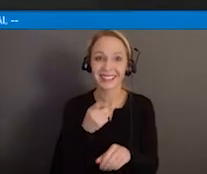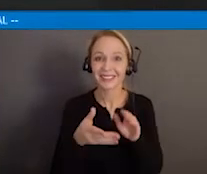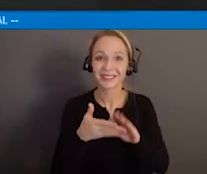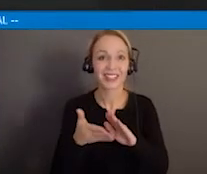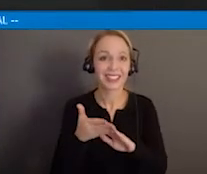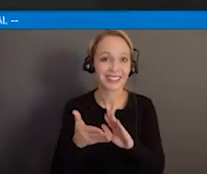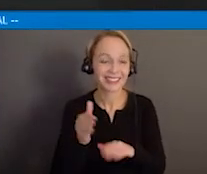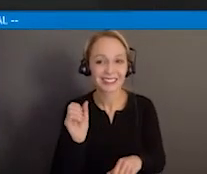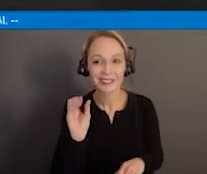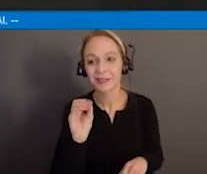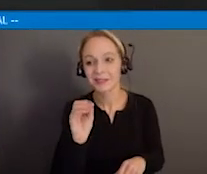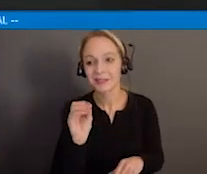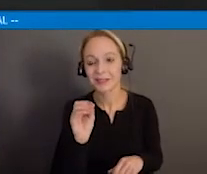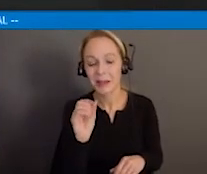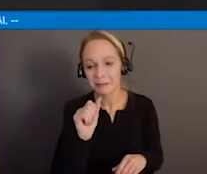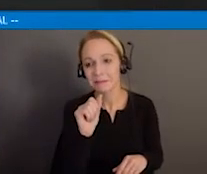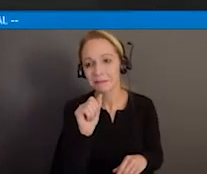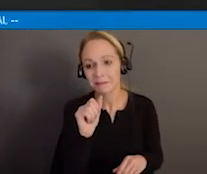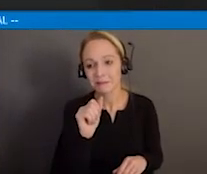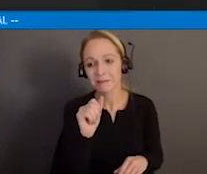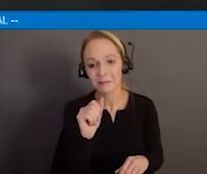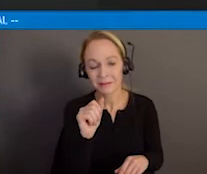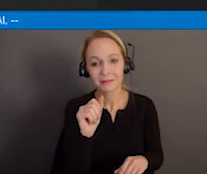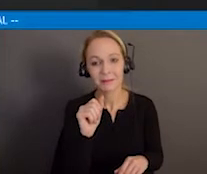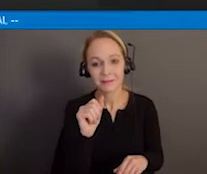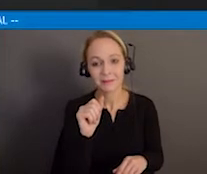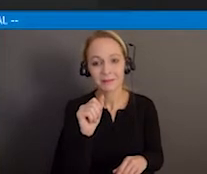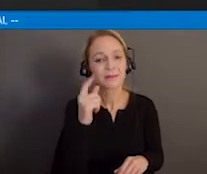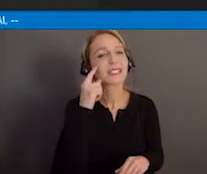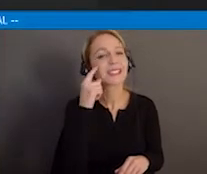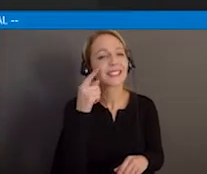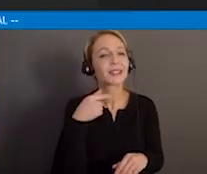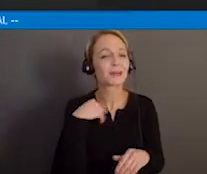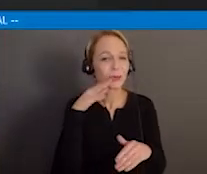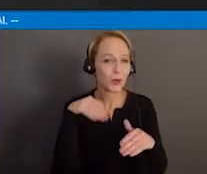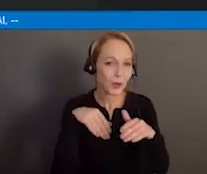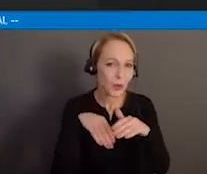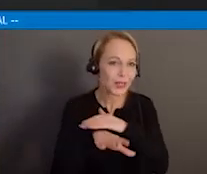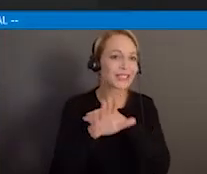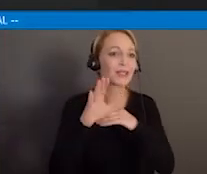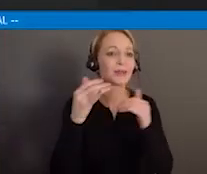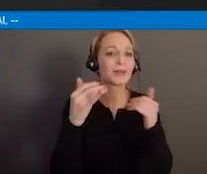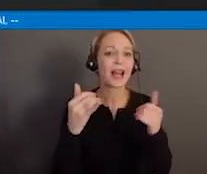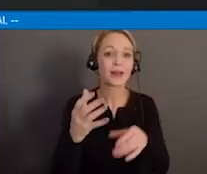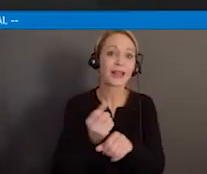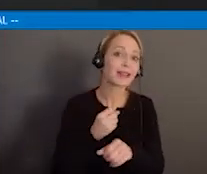SO GO INTO THAT "GETTING STARTED" DIRECTORY.